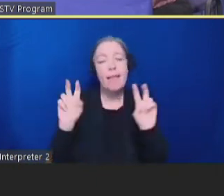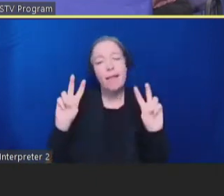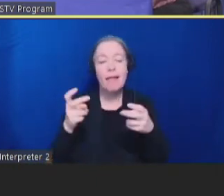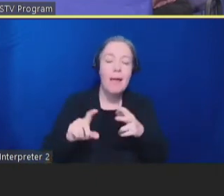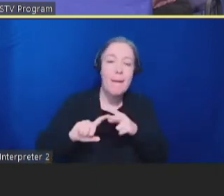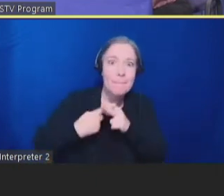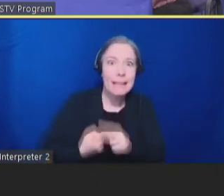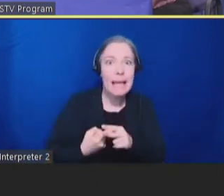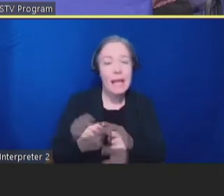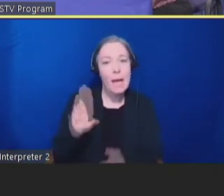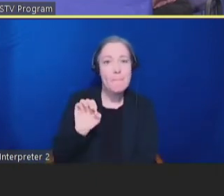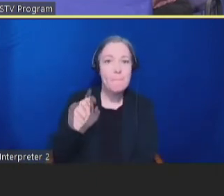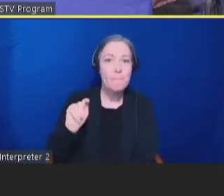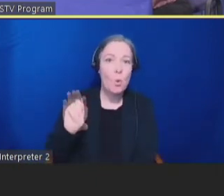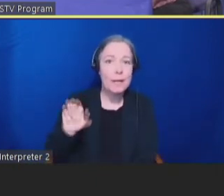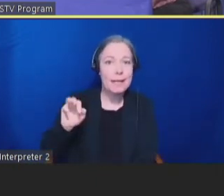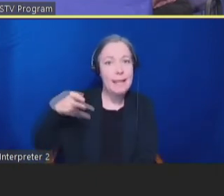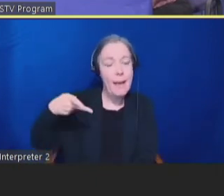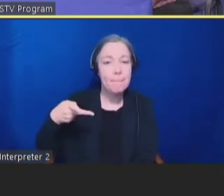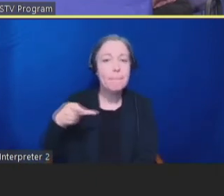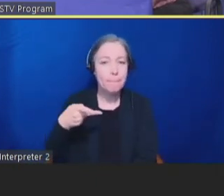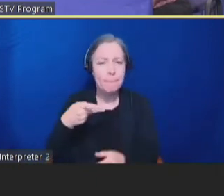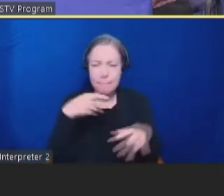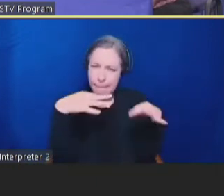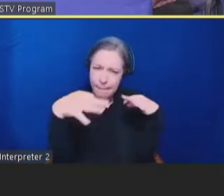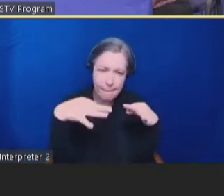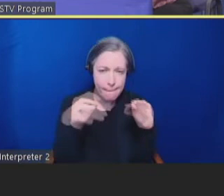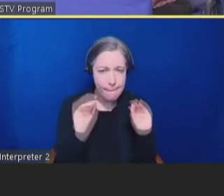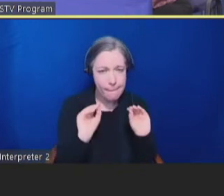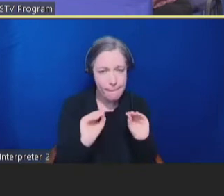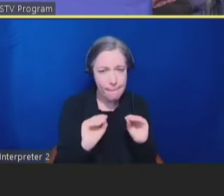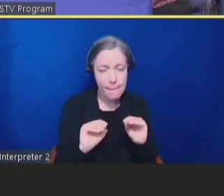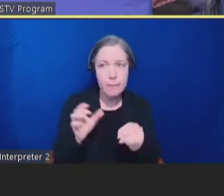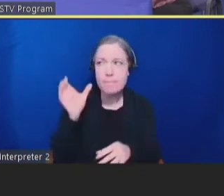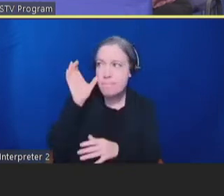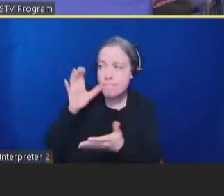them all familiar and feel comfortable with vaccine messaging and the -- and COVID-19